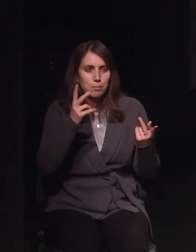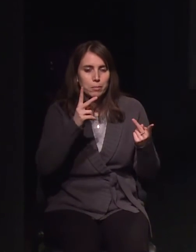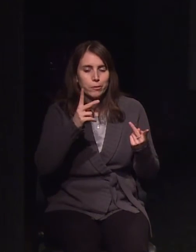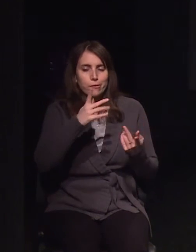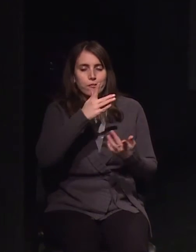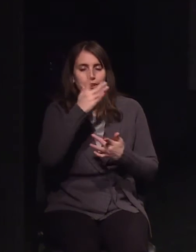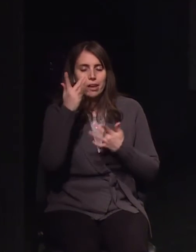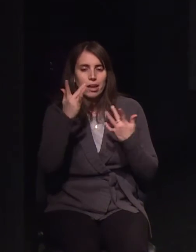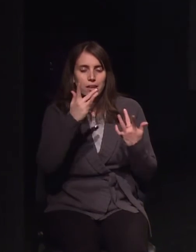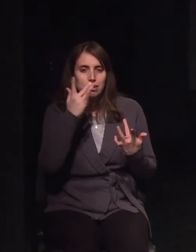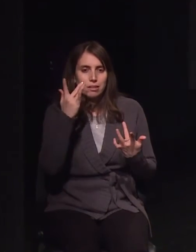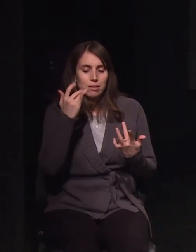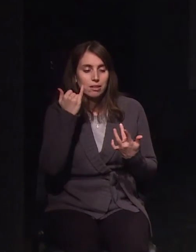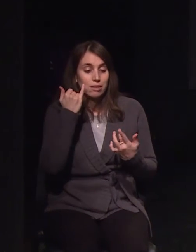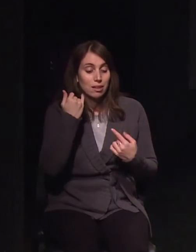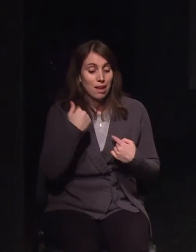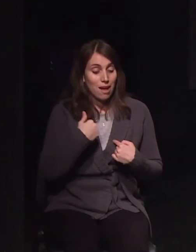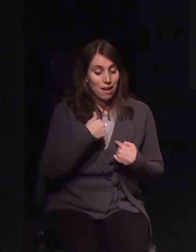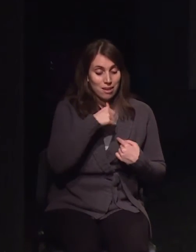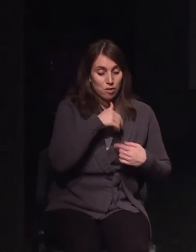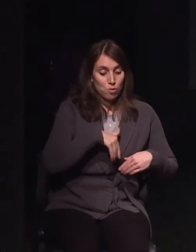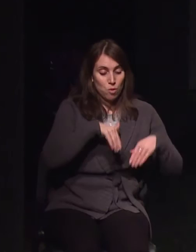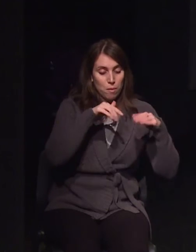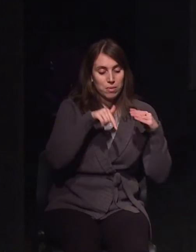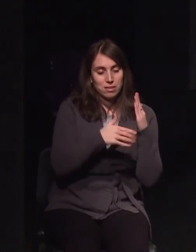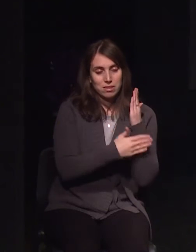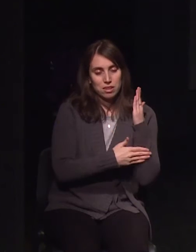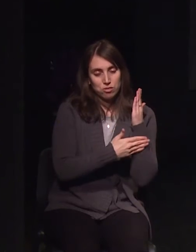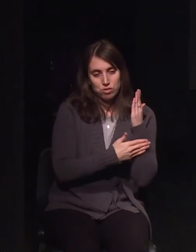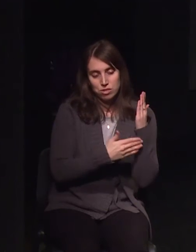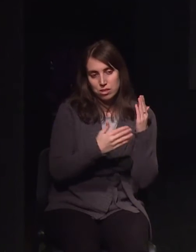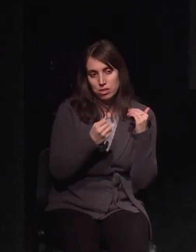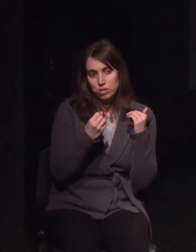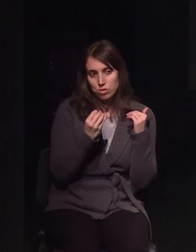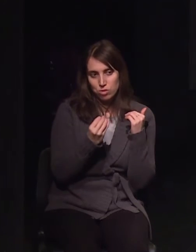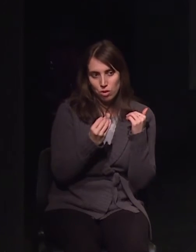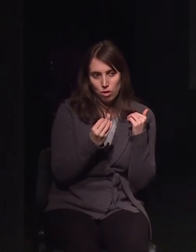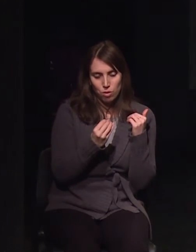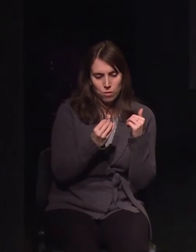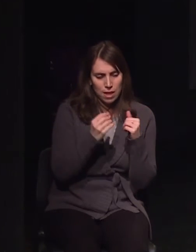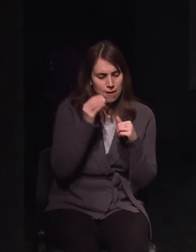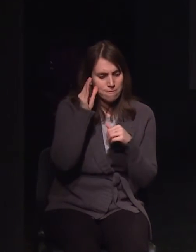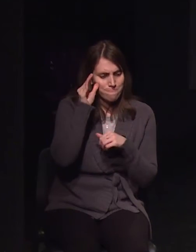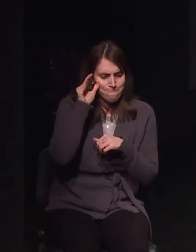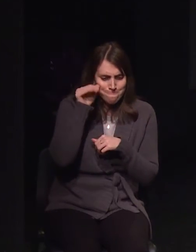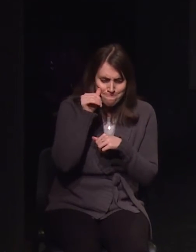And as somebody who didn’t grow up in this country, to me the whole astuteness to excellence